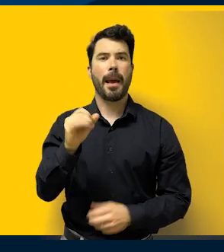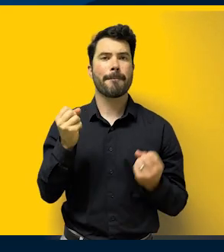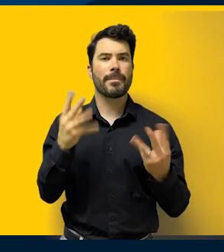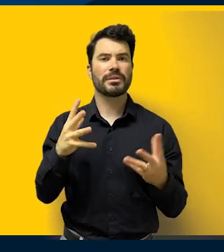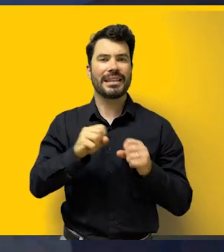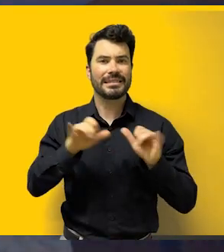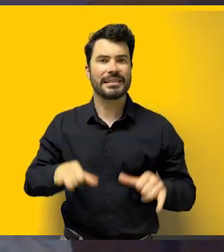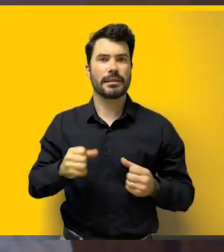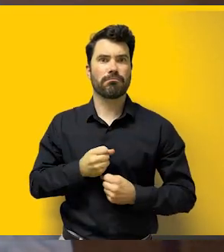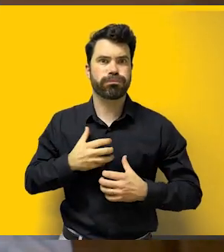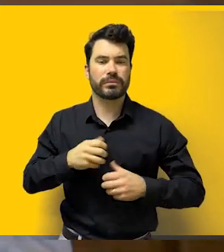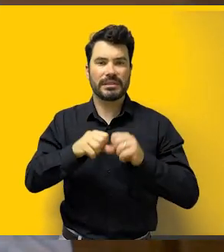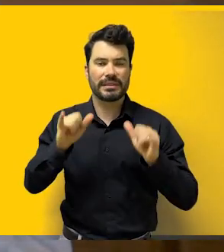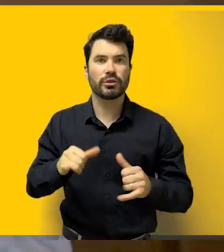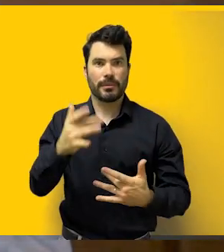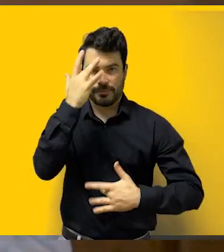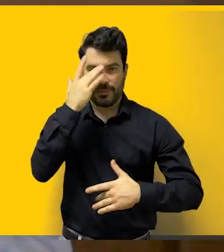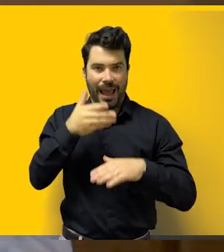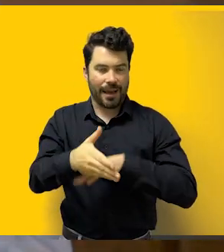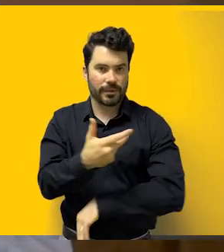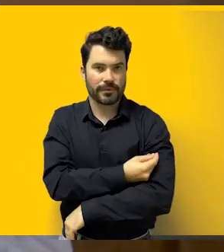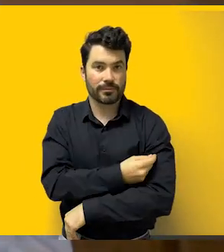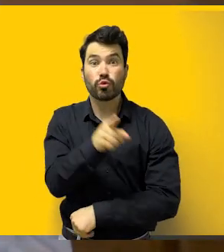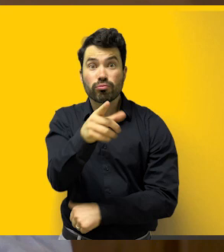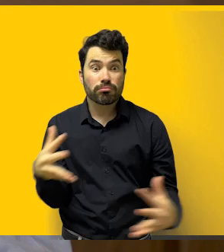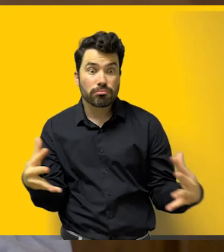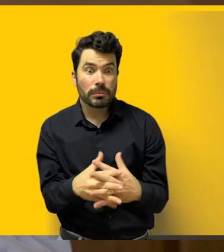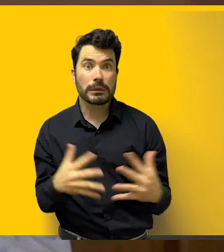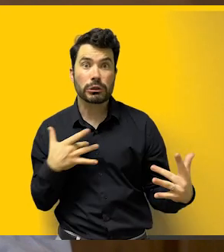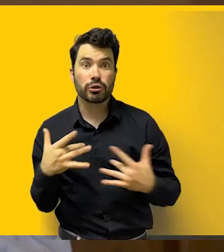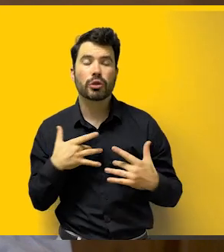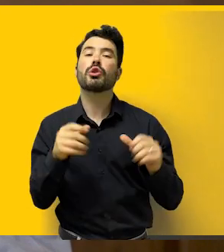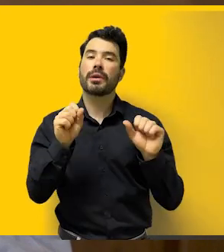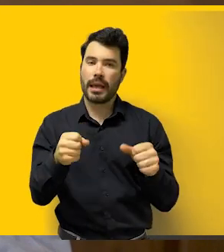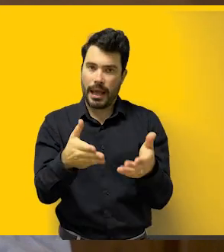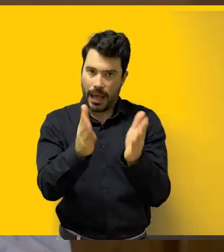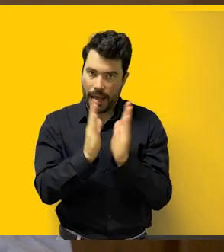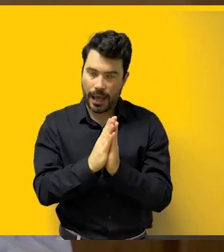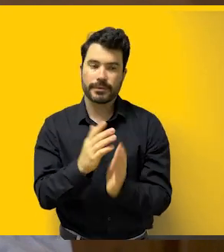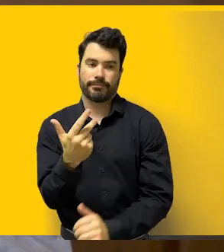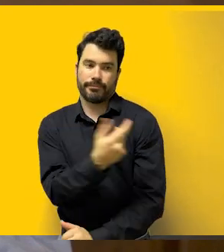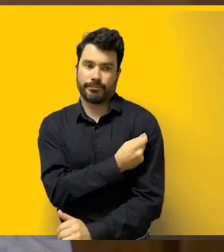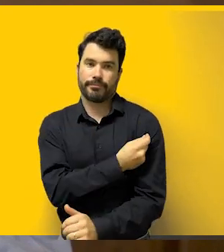to any component of a COVID-19 vaccine or to a substance that is cross-reactive with a component.